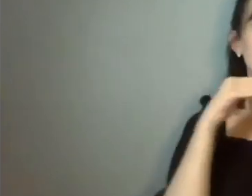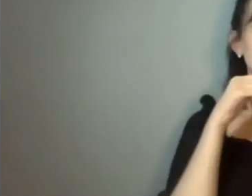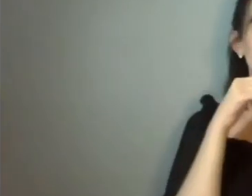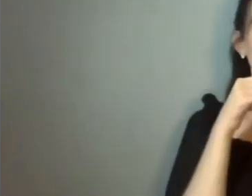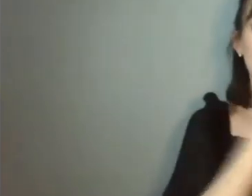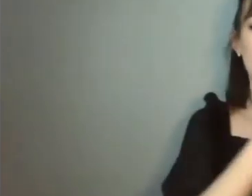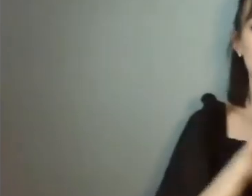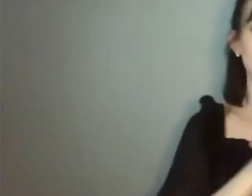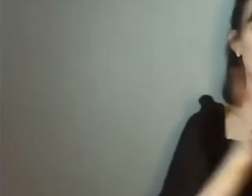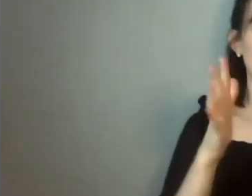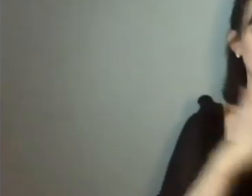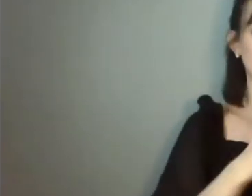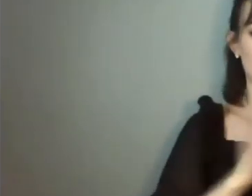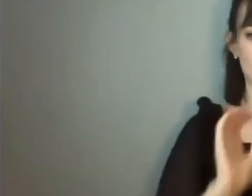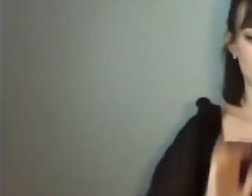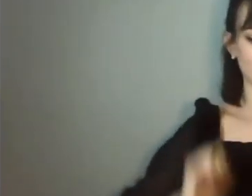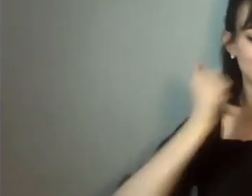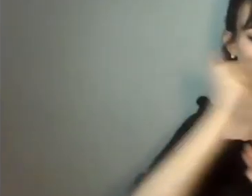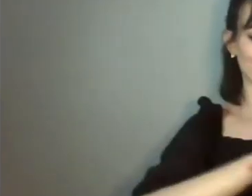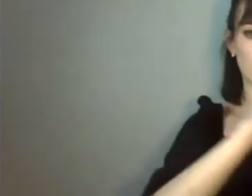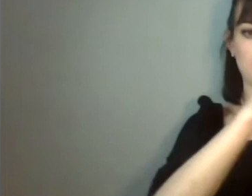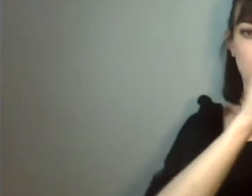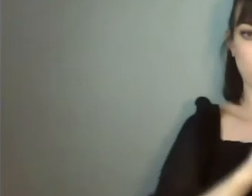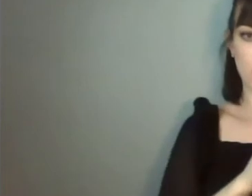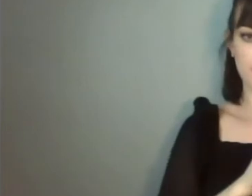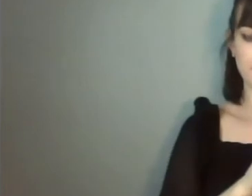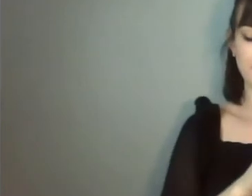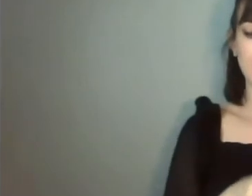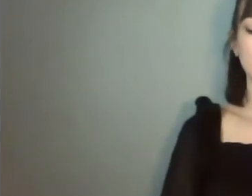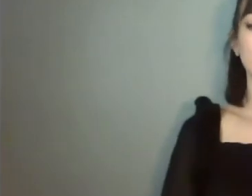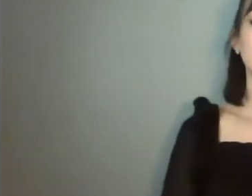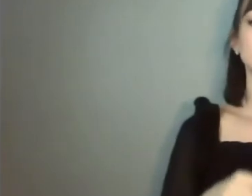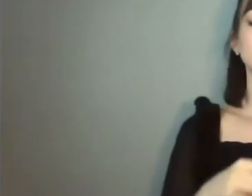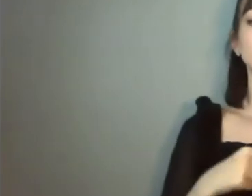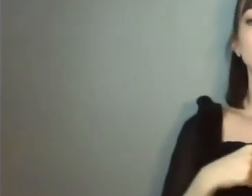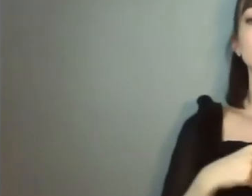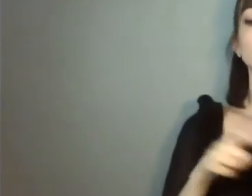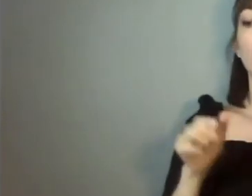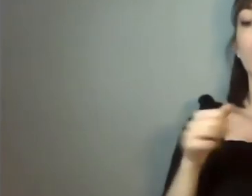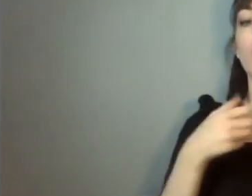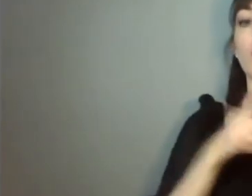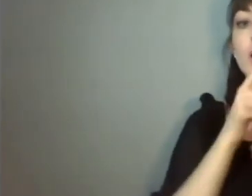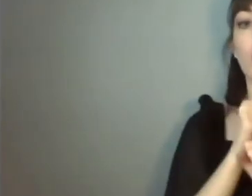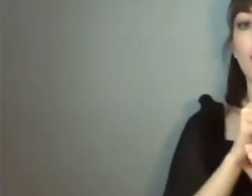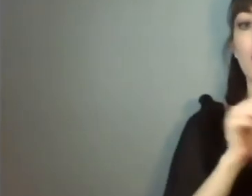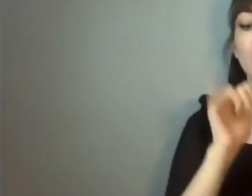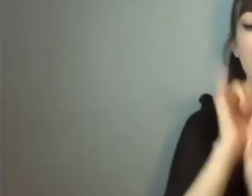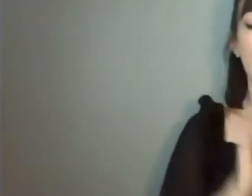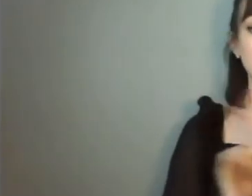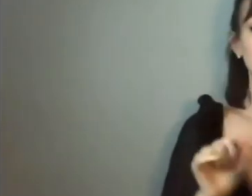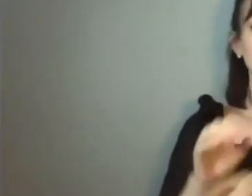implementation programmes. In practical terms, then, and Áine alluded to this,